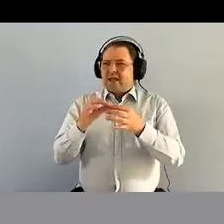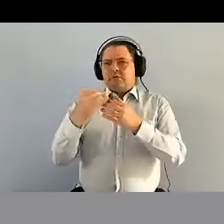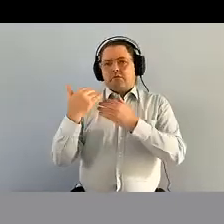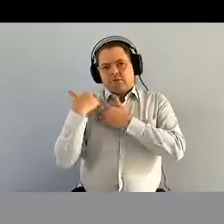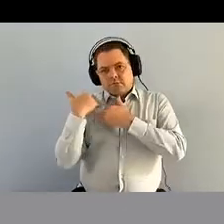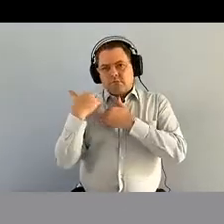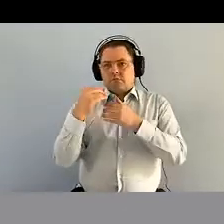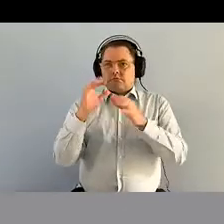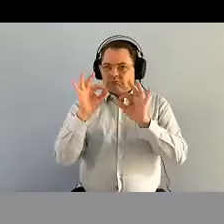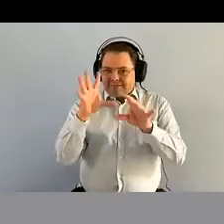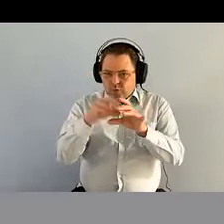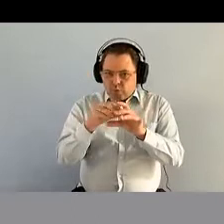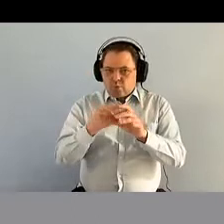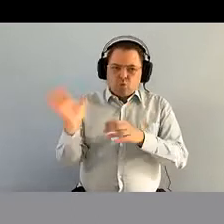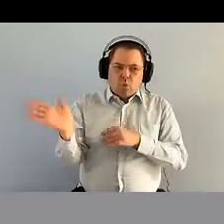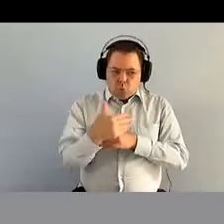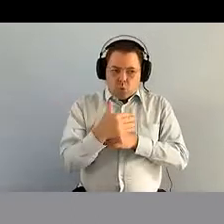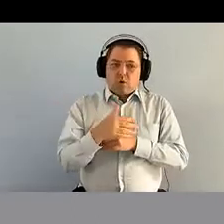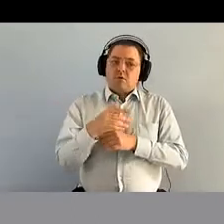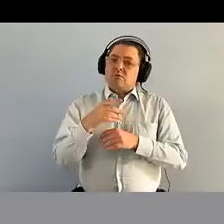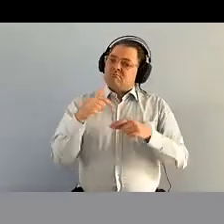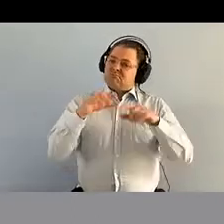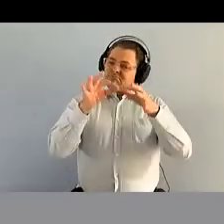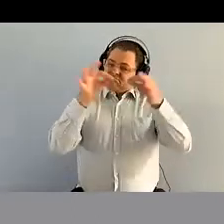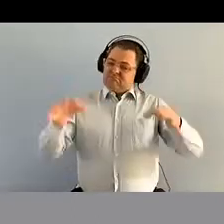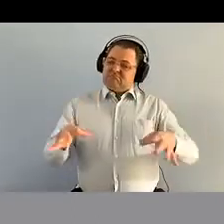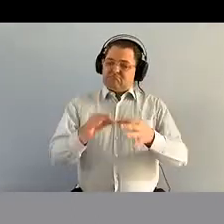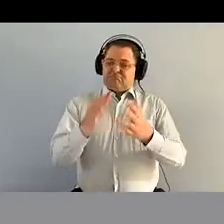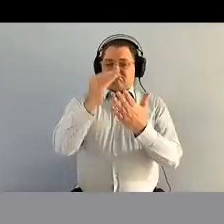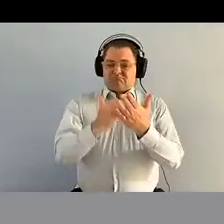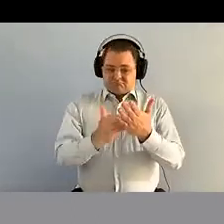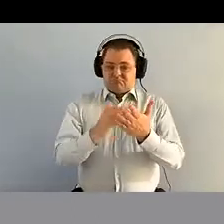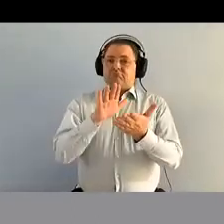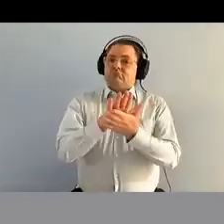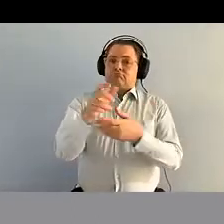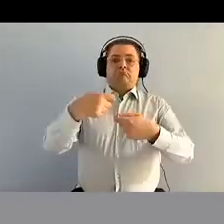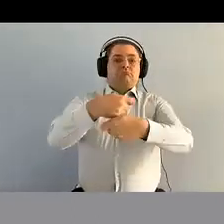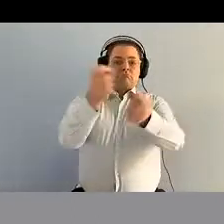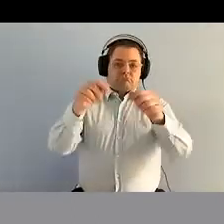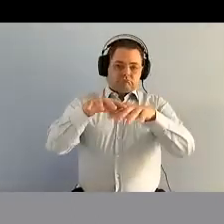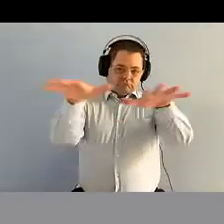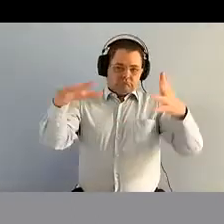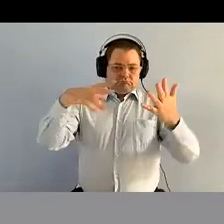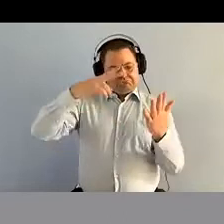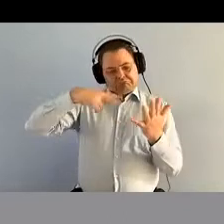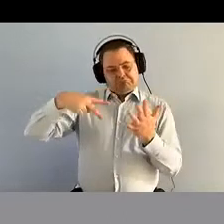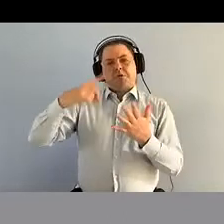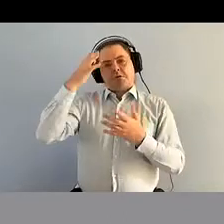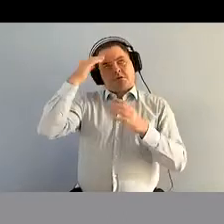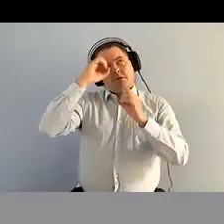Results Group on accountability and inclusion. The document was then endorsed by IASC principles and became an IASC